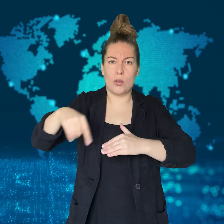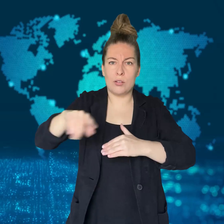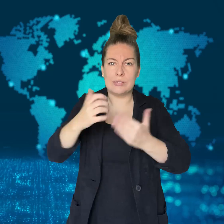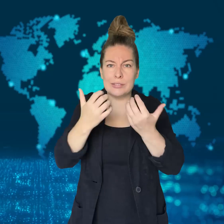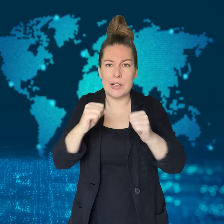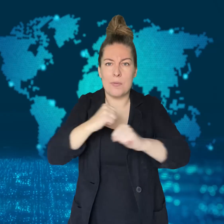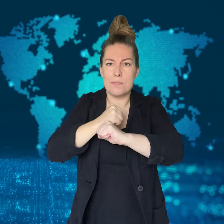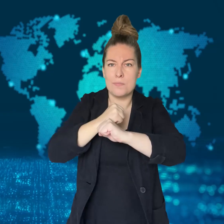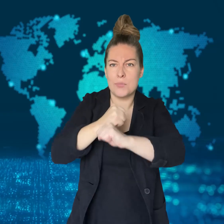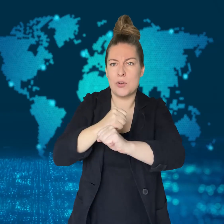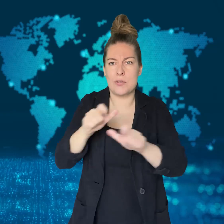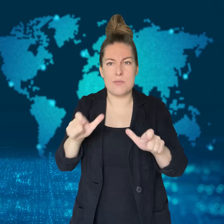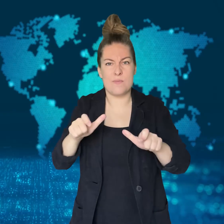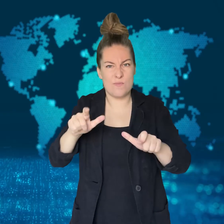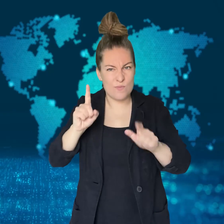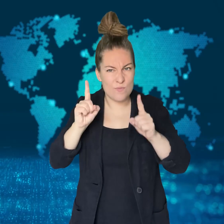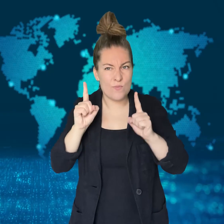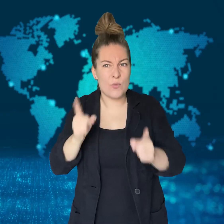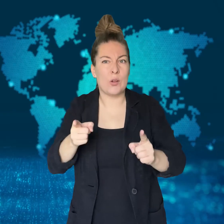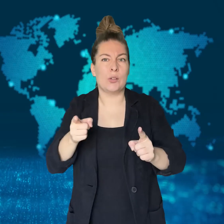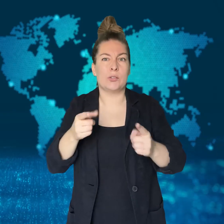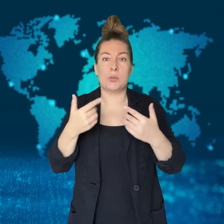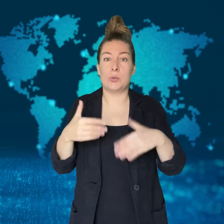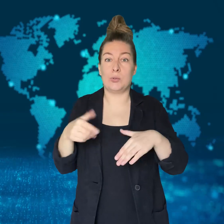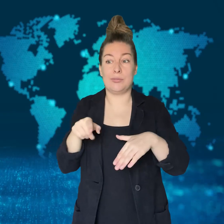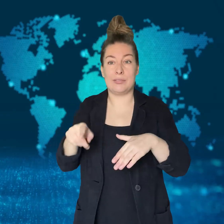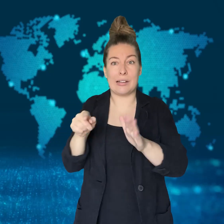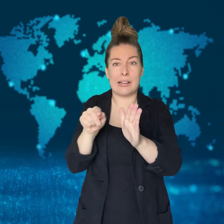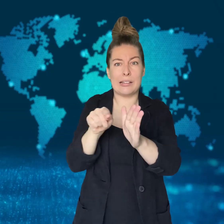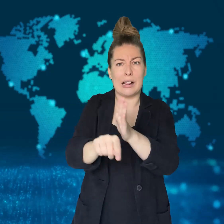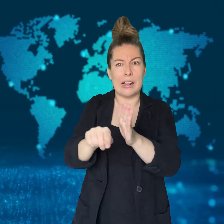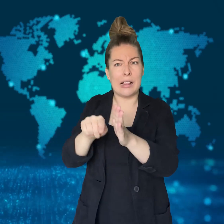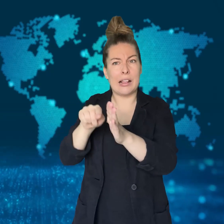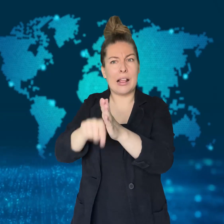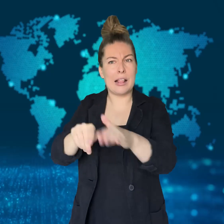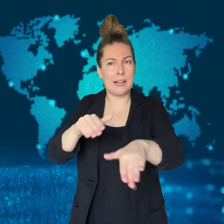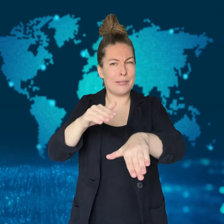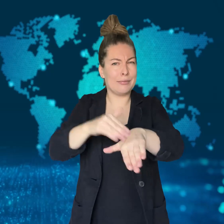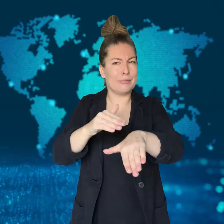Haitian authorities are promising increased security